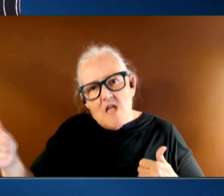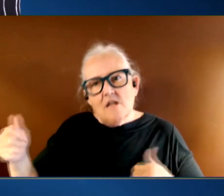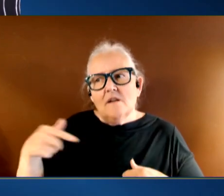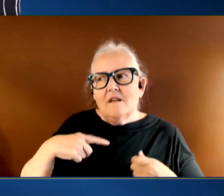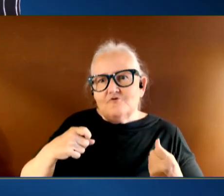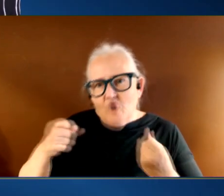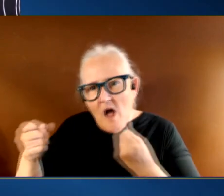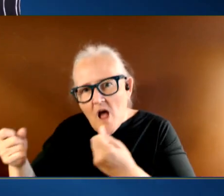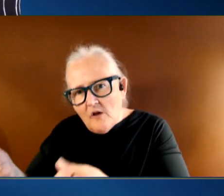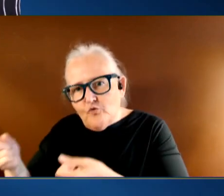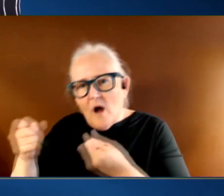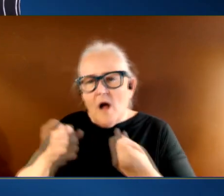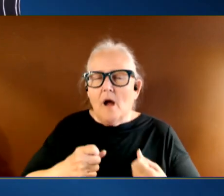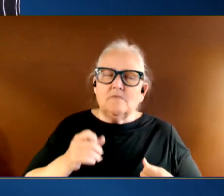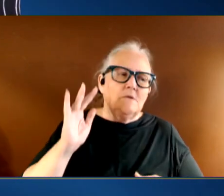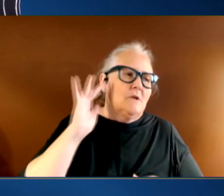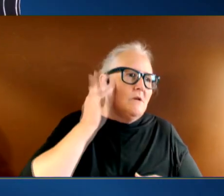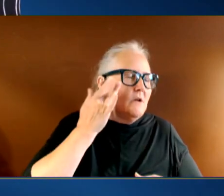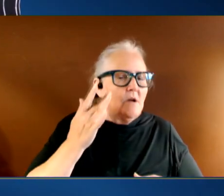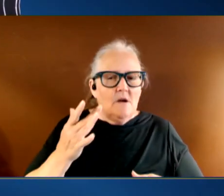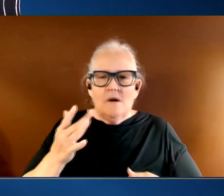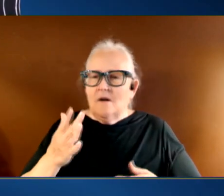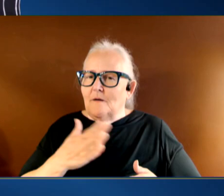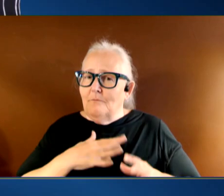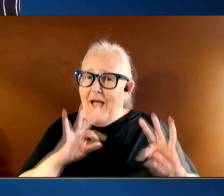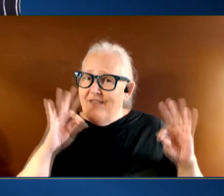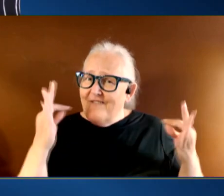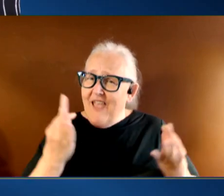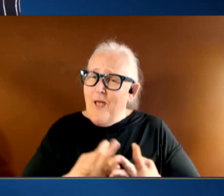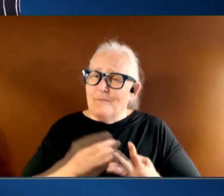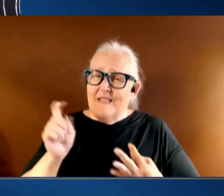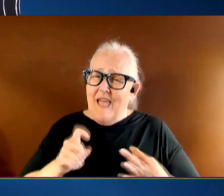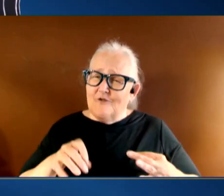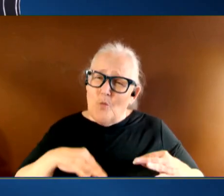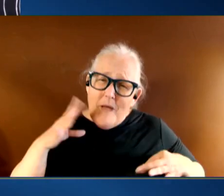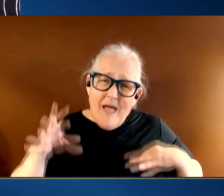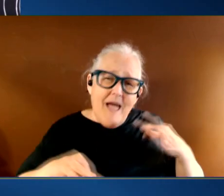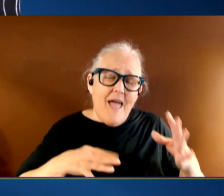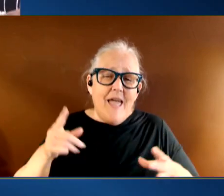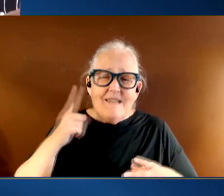that was like -- it cost my family going back and forth. Sometimes we had to, you know,